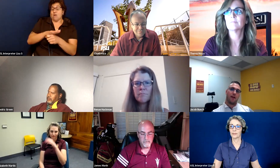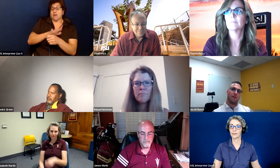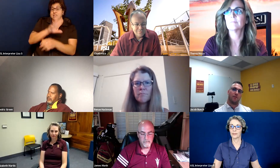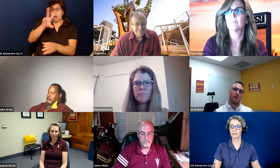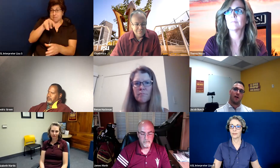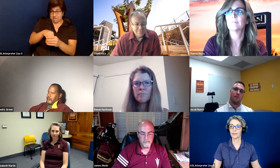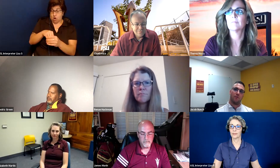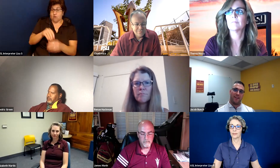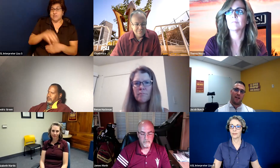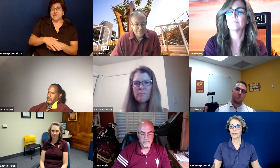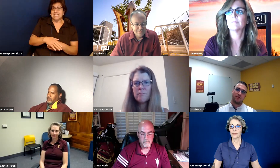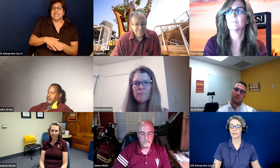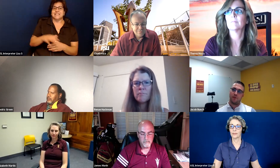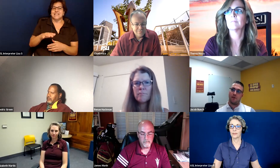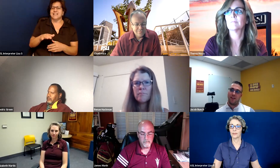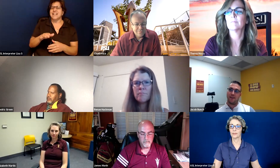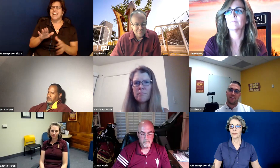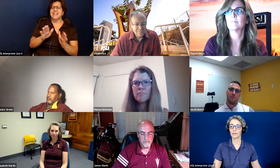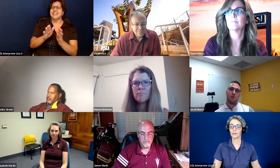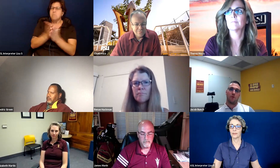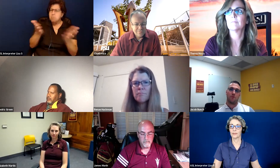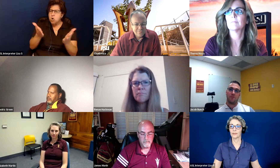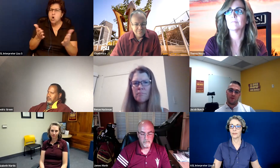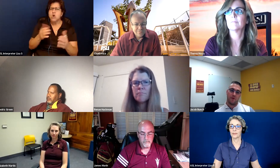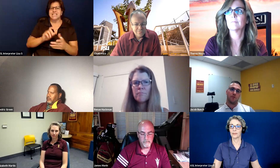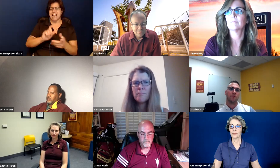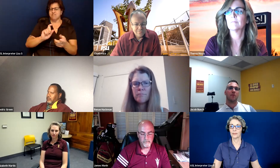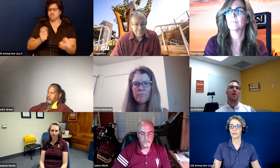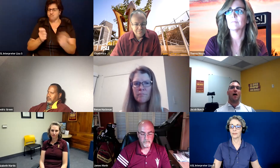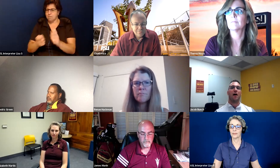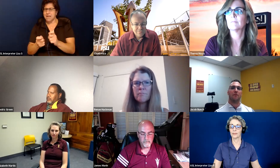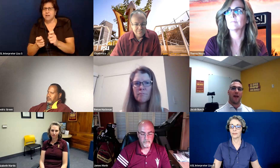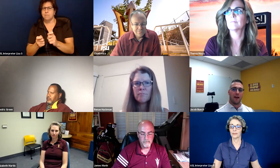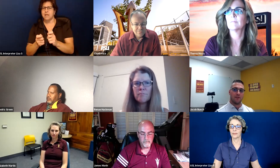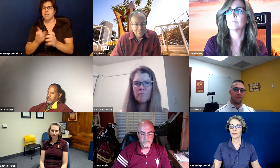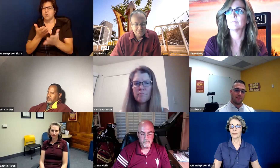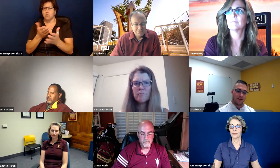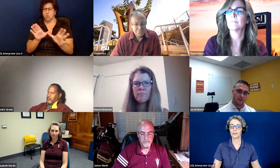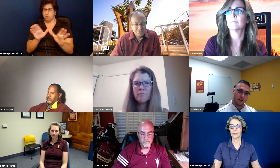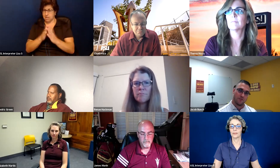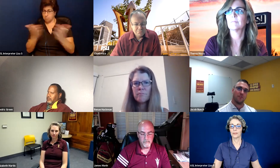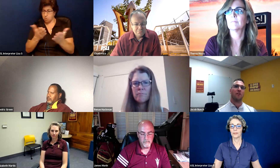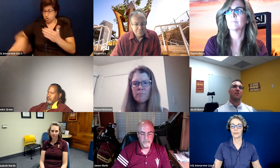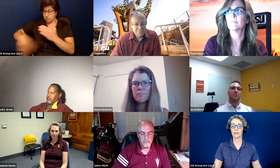and remediations of inaccessible course supplementals and assistive technologies.